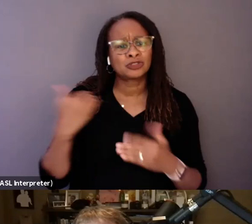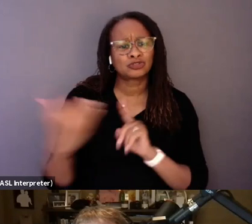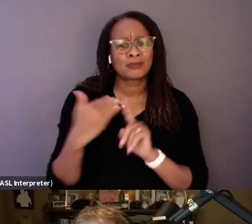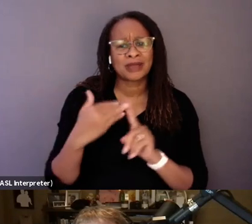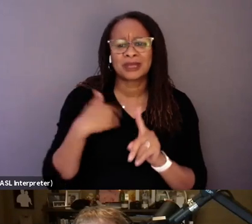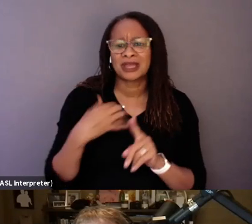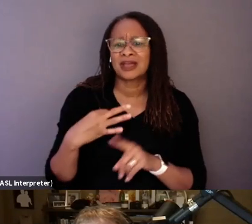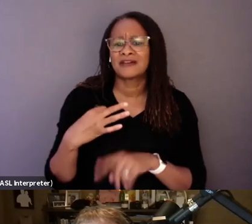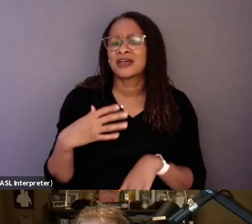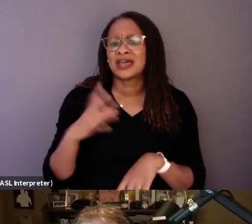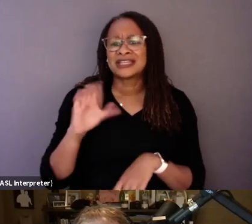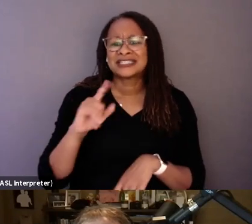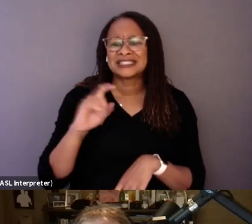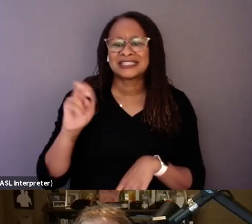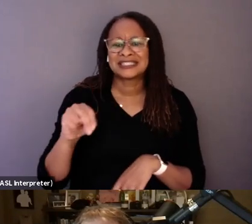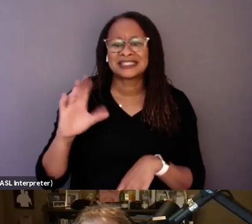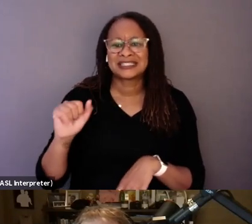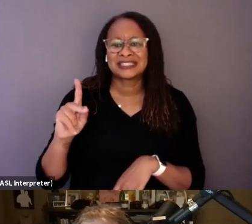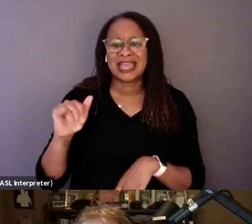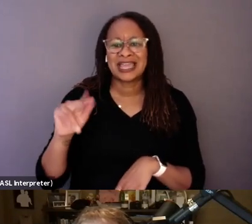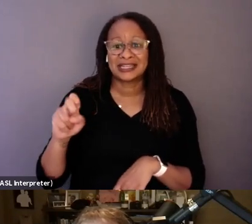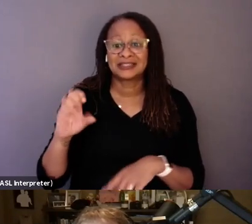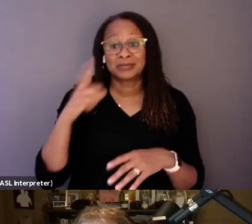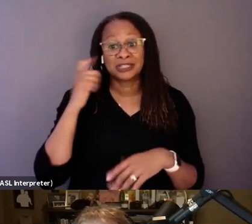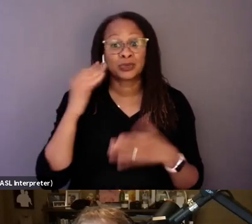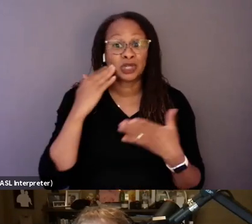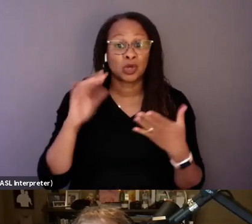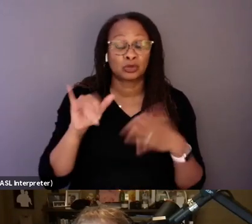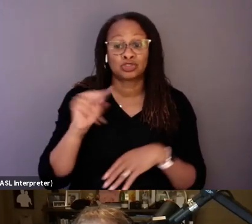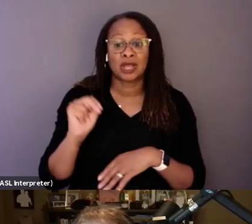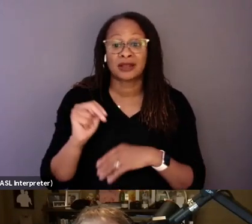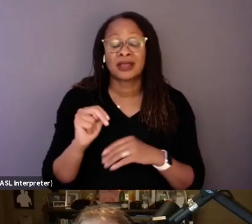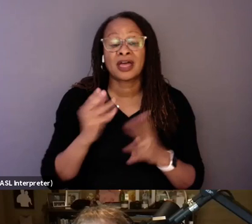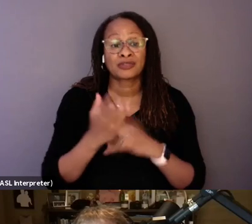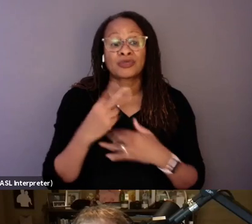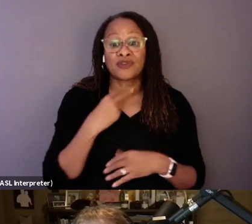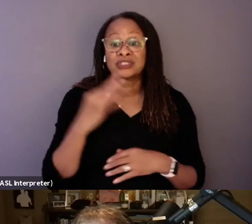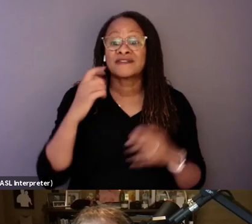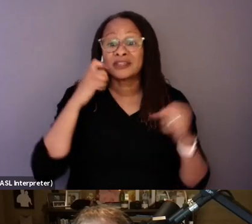in this fantastic way because we get to know John through the voices of all of these amazing people and all of the people who knew him